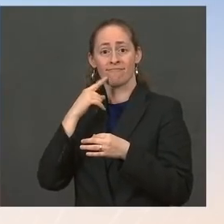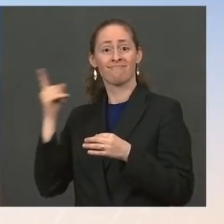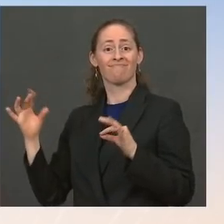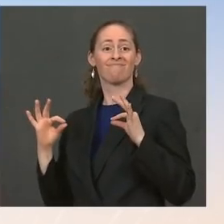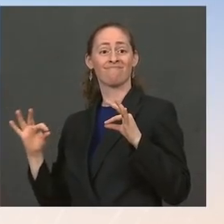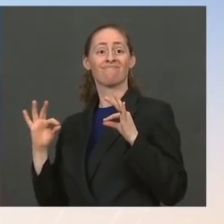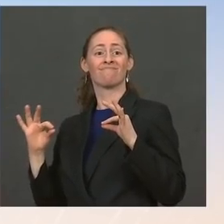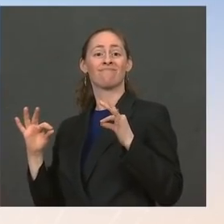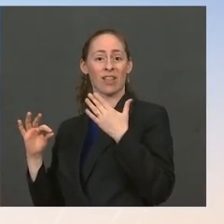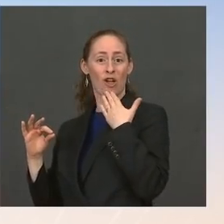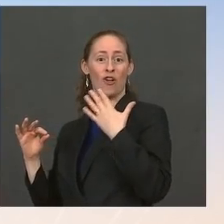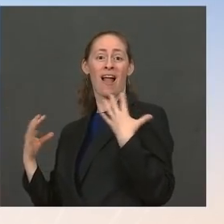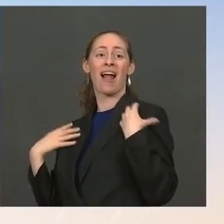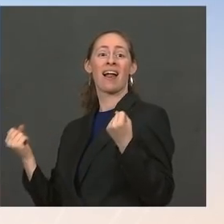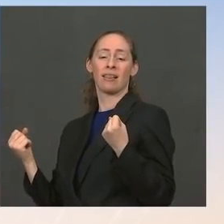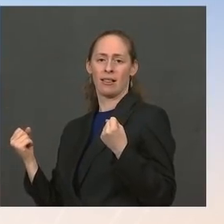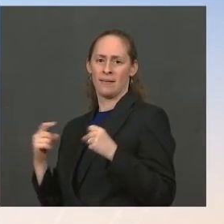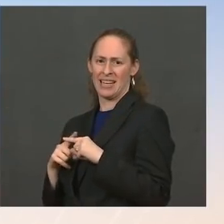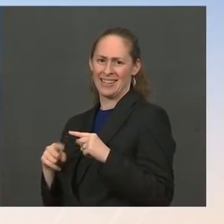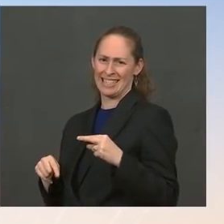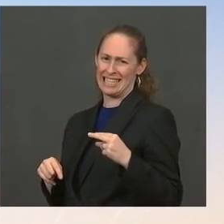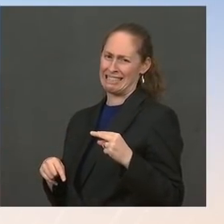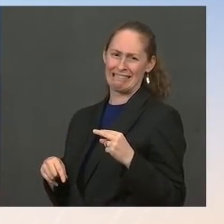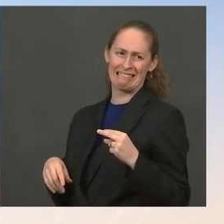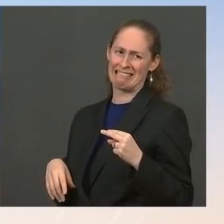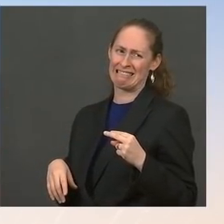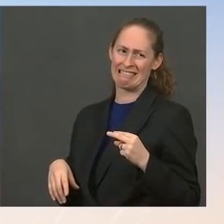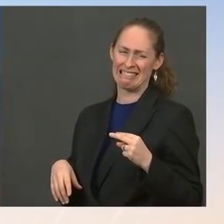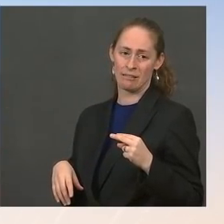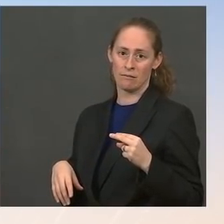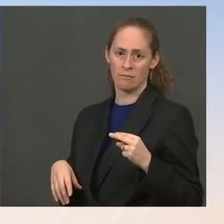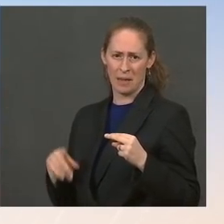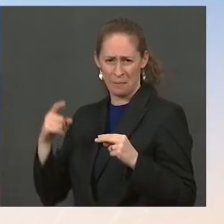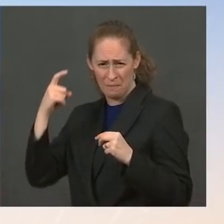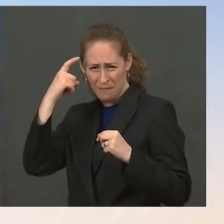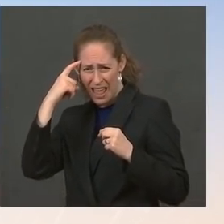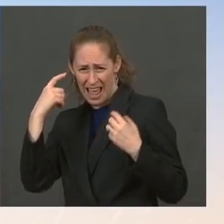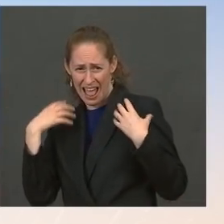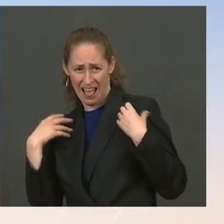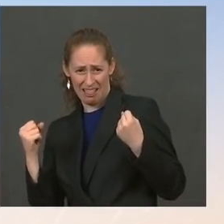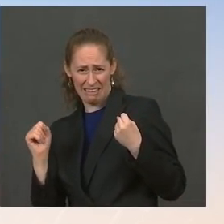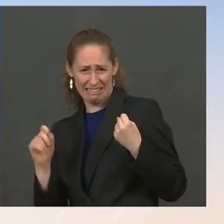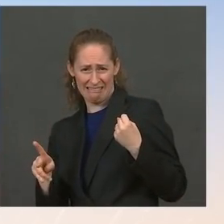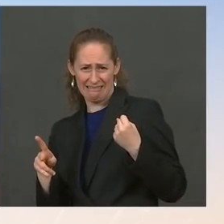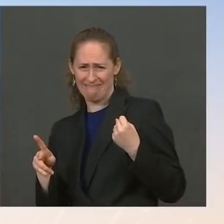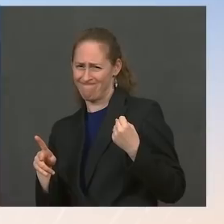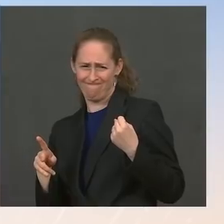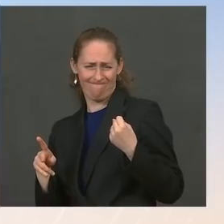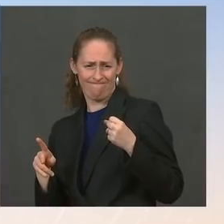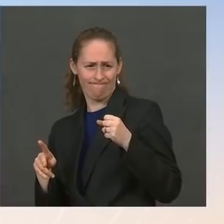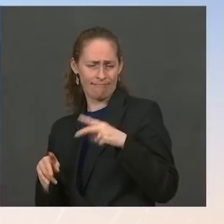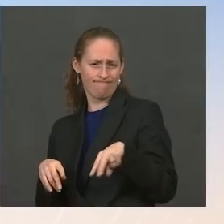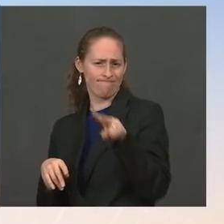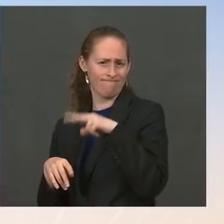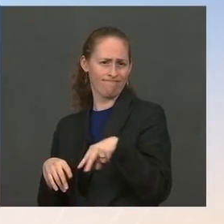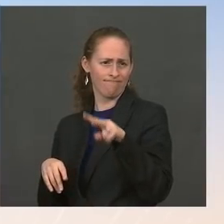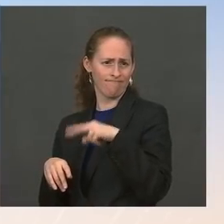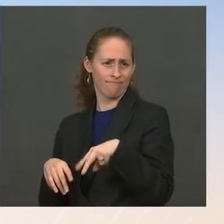if he is in "good mental health." I understand that the President disagrees with this assessment, the White House disagrees with this assessment. But I'm curious: